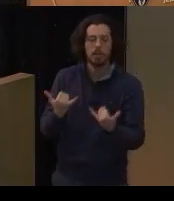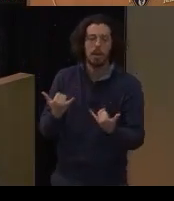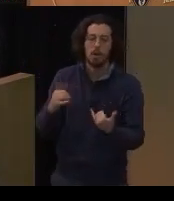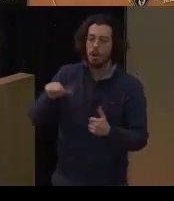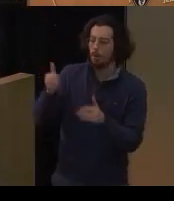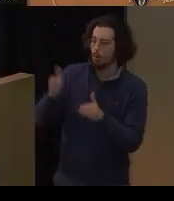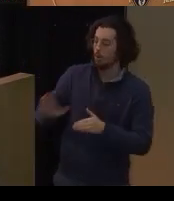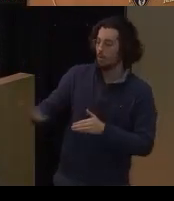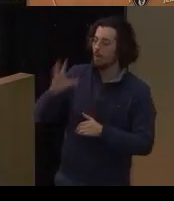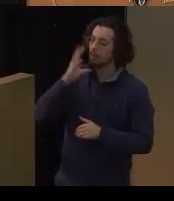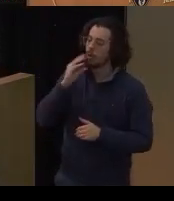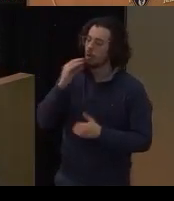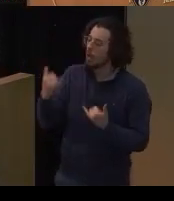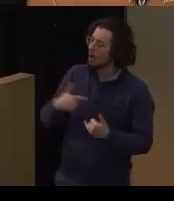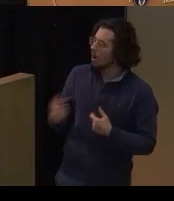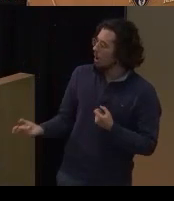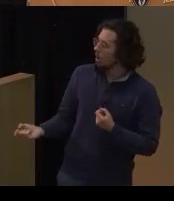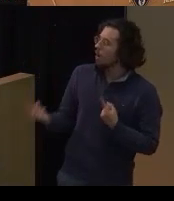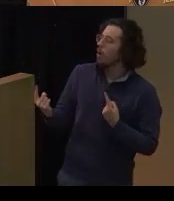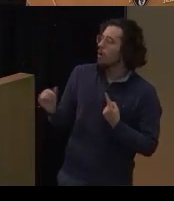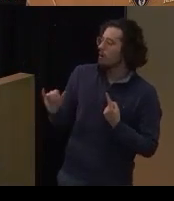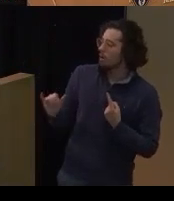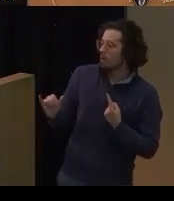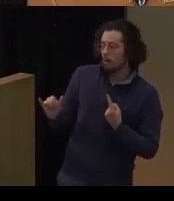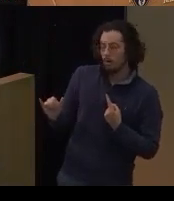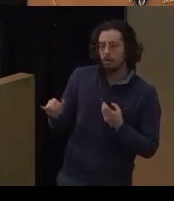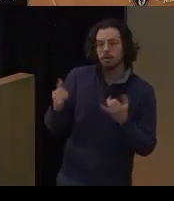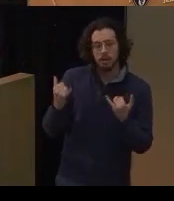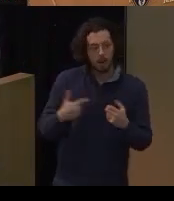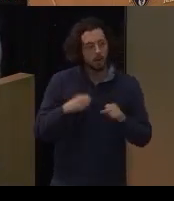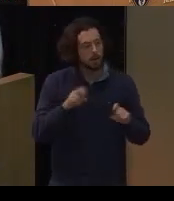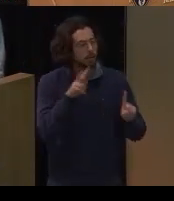experience in a way that Fosters empathy that we can leverage in our day-to-day social interactions